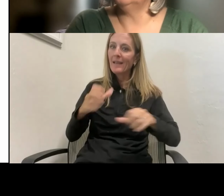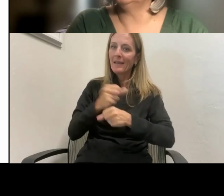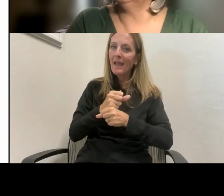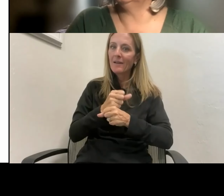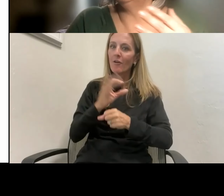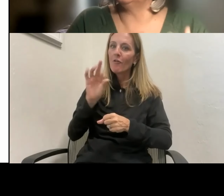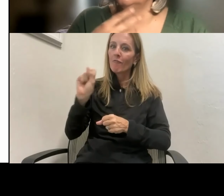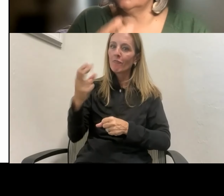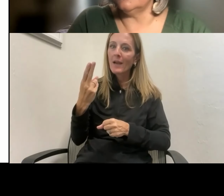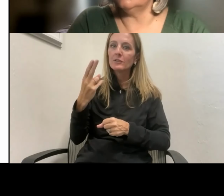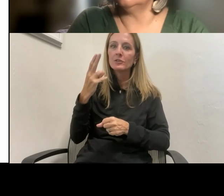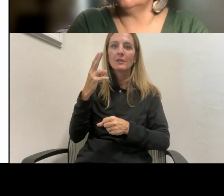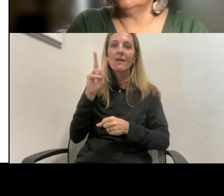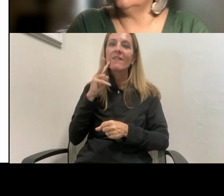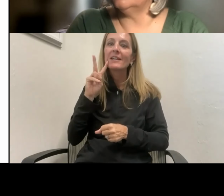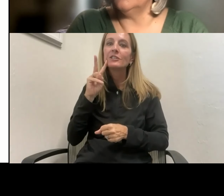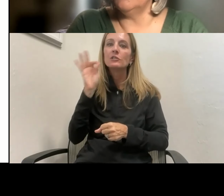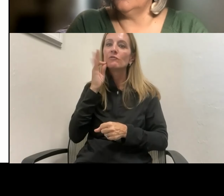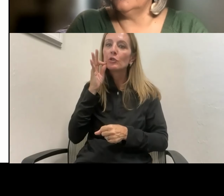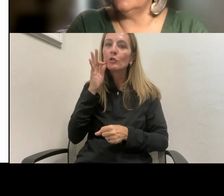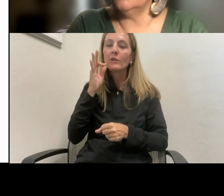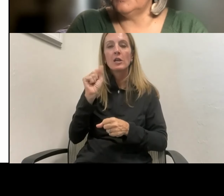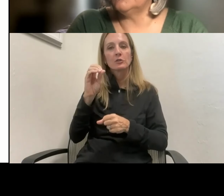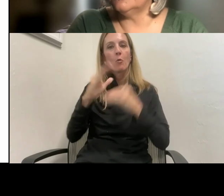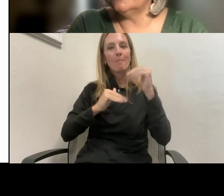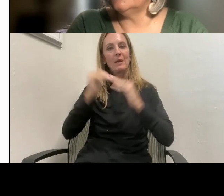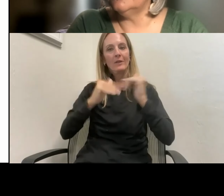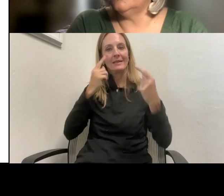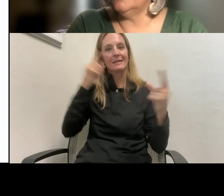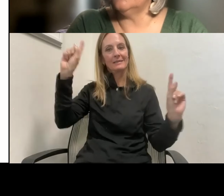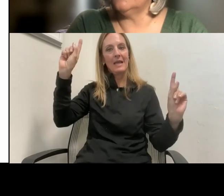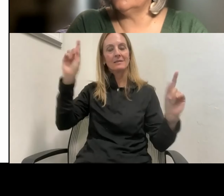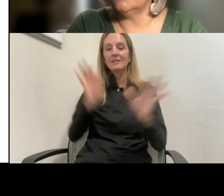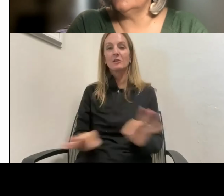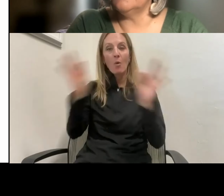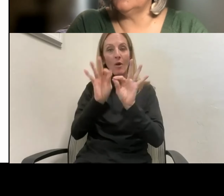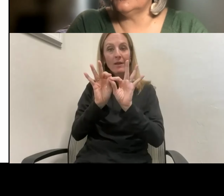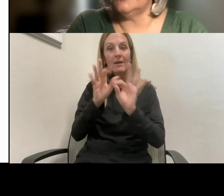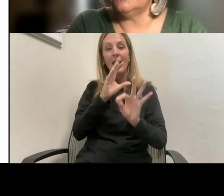building up those successes is so important so people can see, yeah they're serious about change